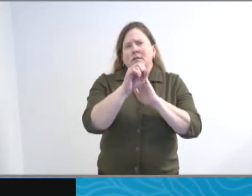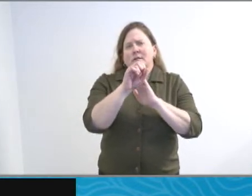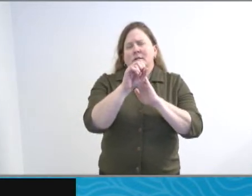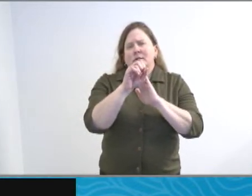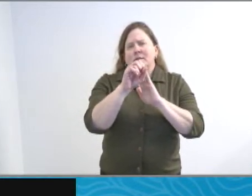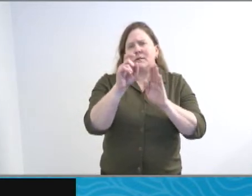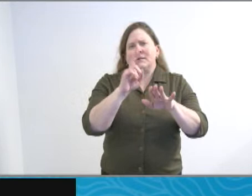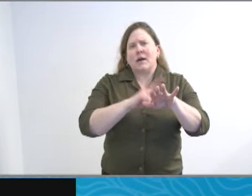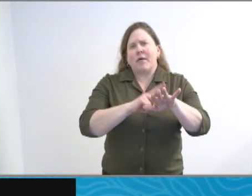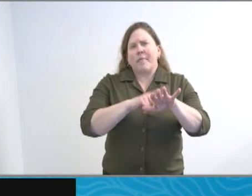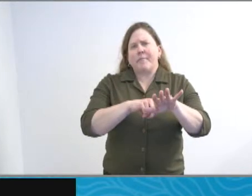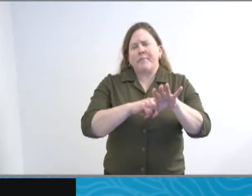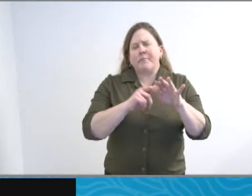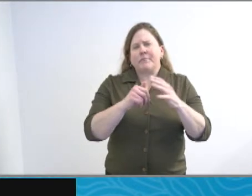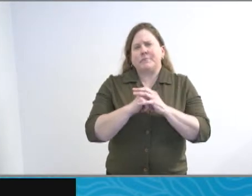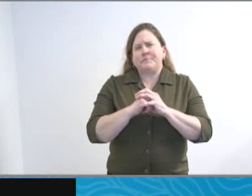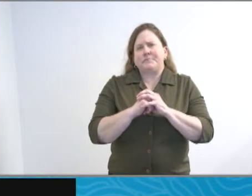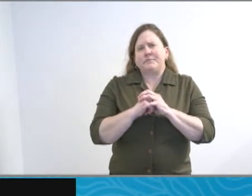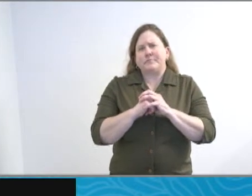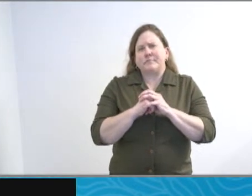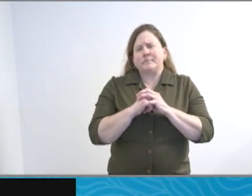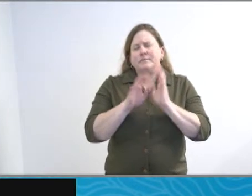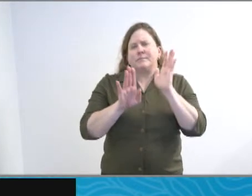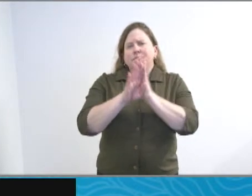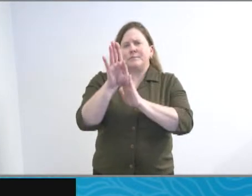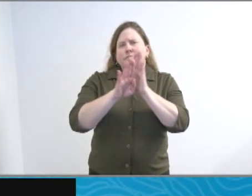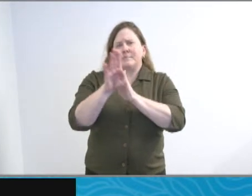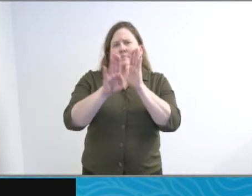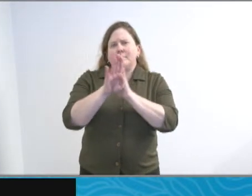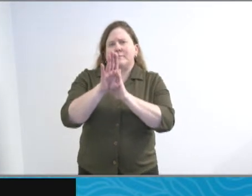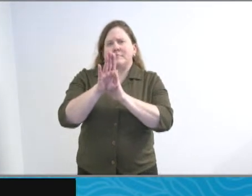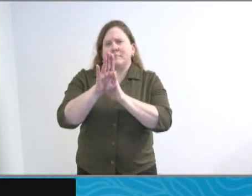if you will, was to develop a graduate portrait,